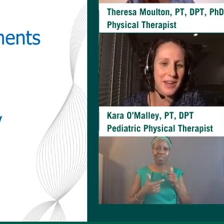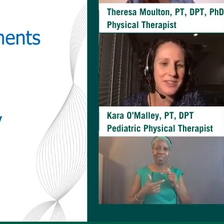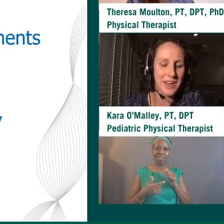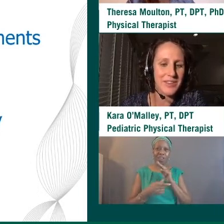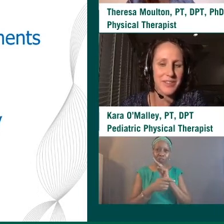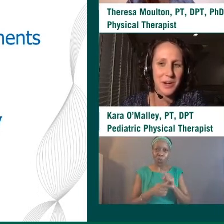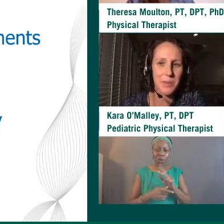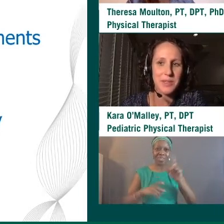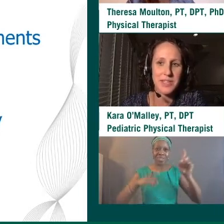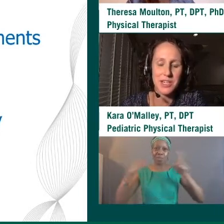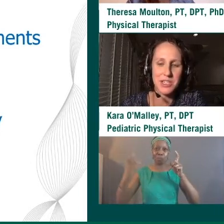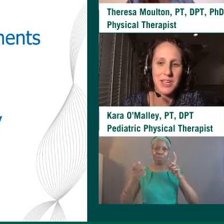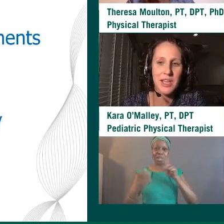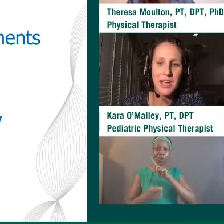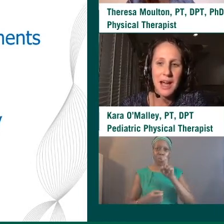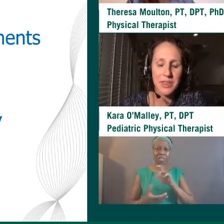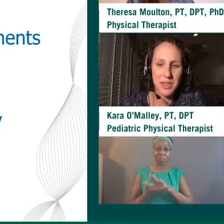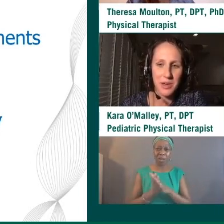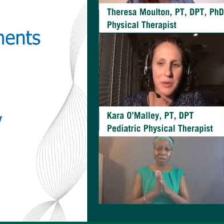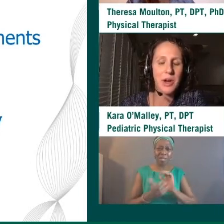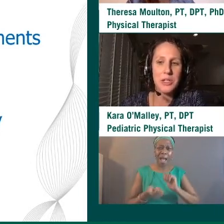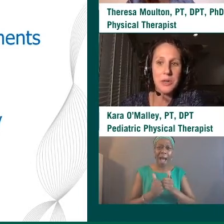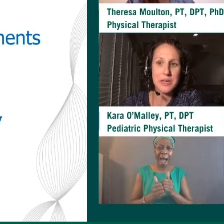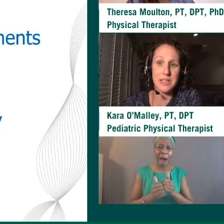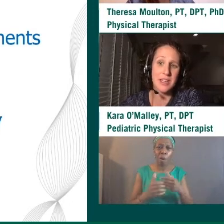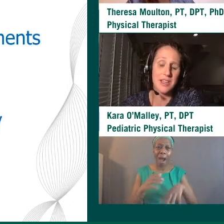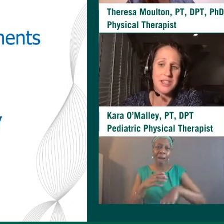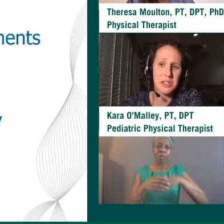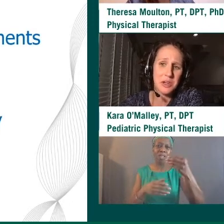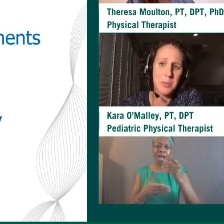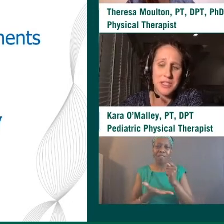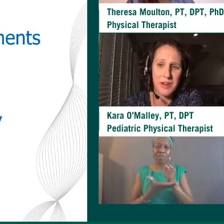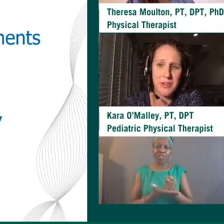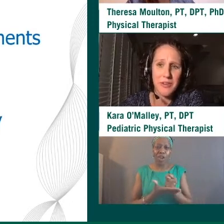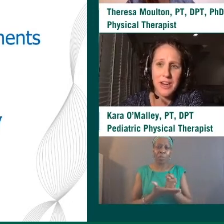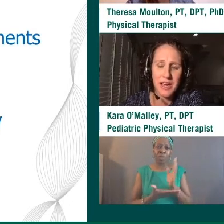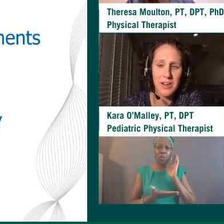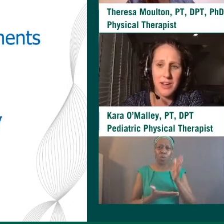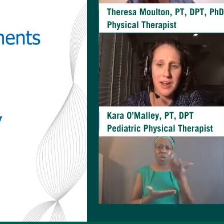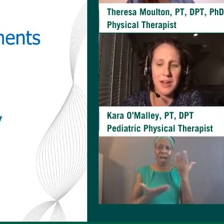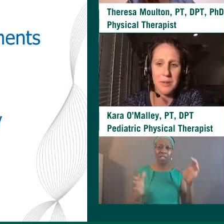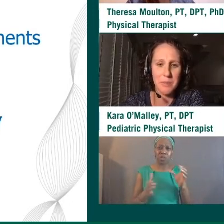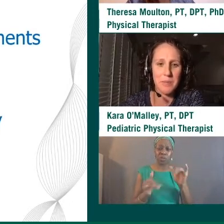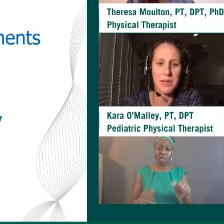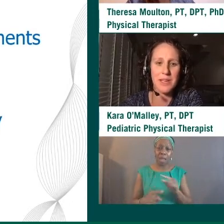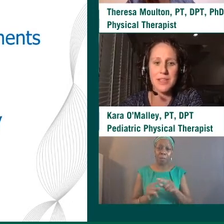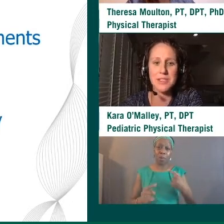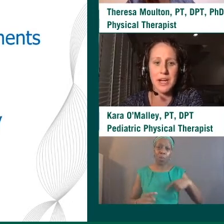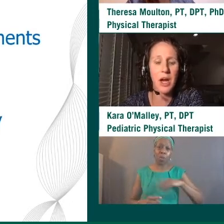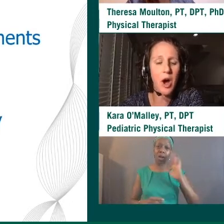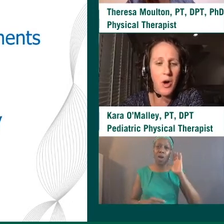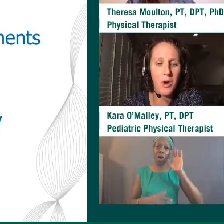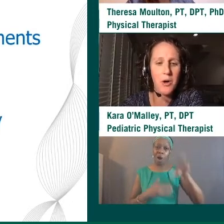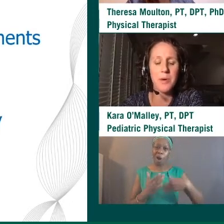outside of therapy sessions? I think we all know it is a little bit tougher right now being stuck at home